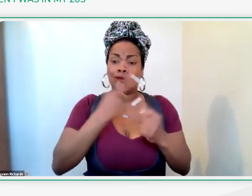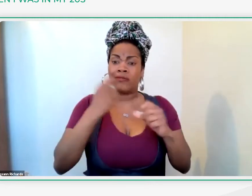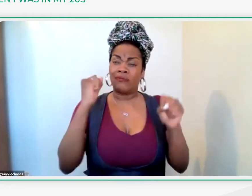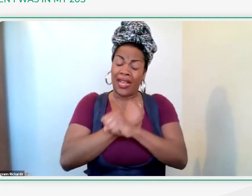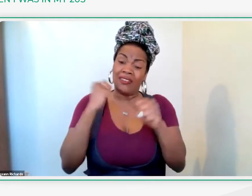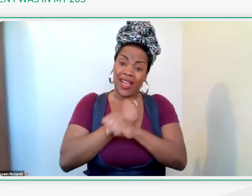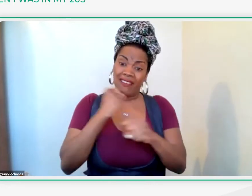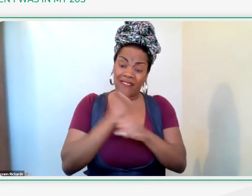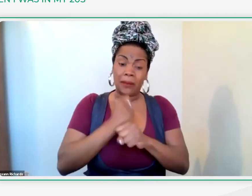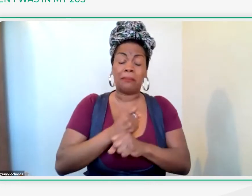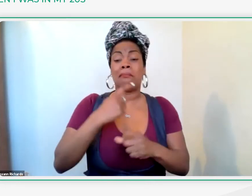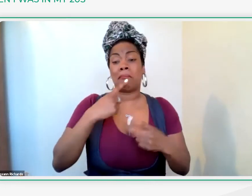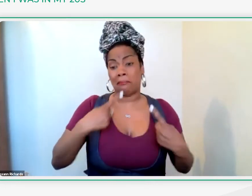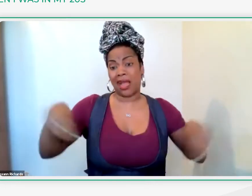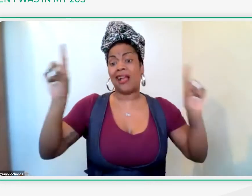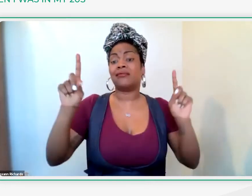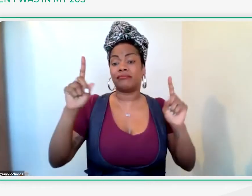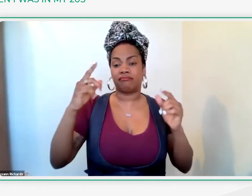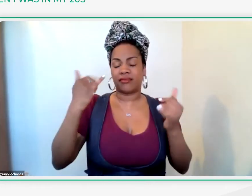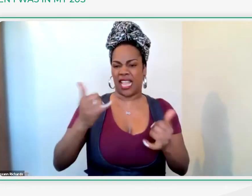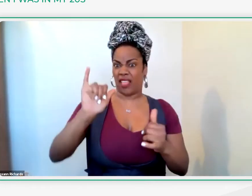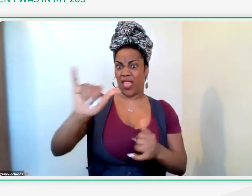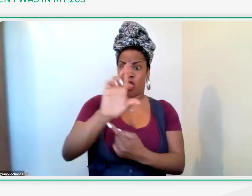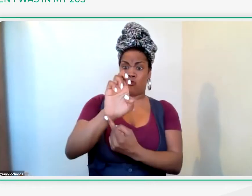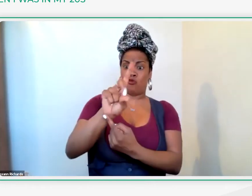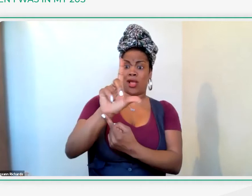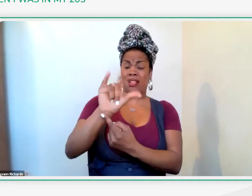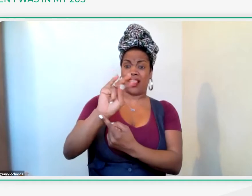However, they realized it and began to fight it.